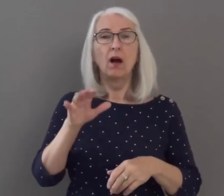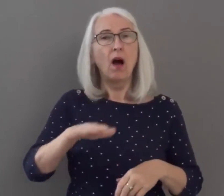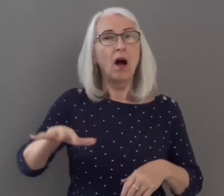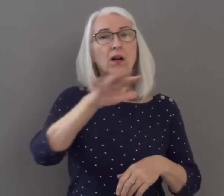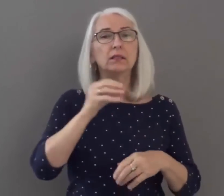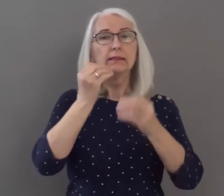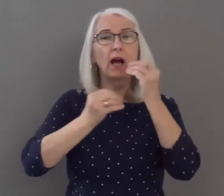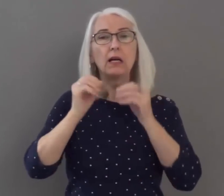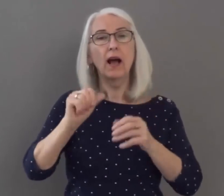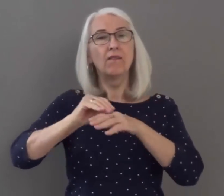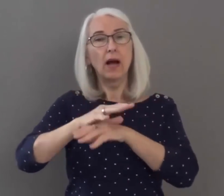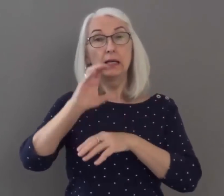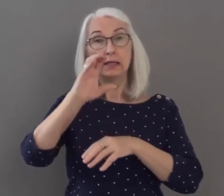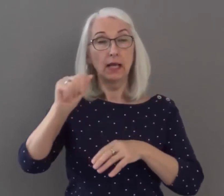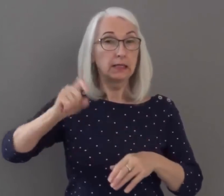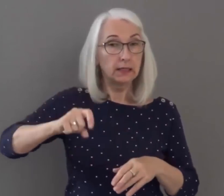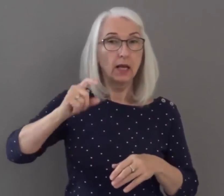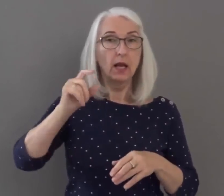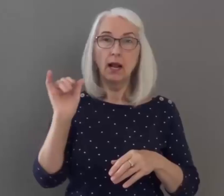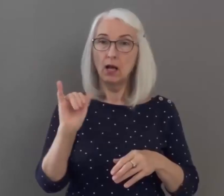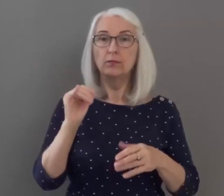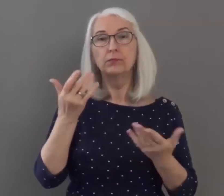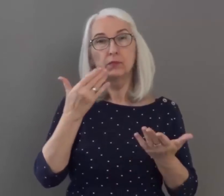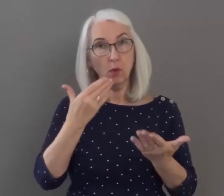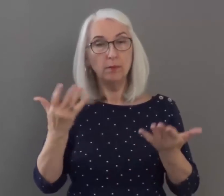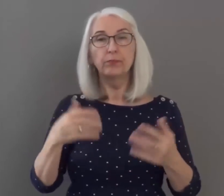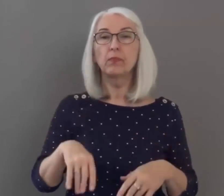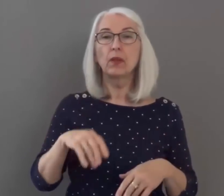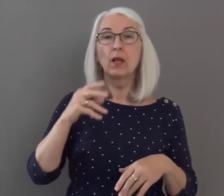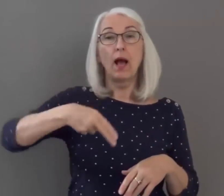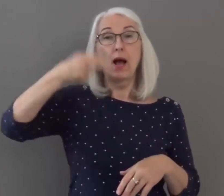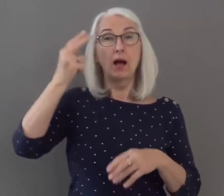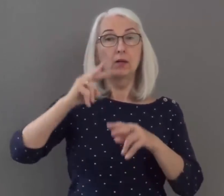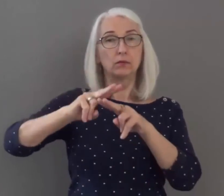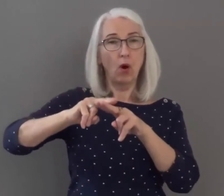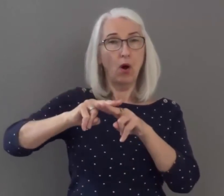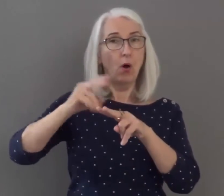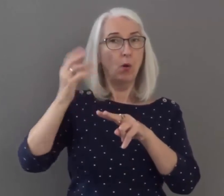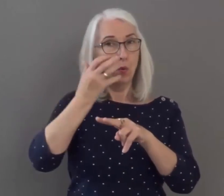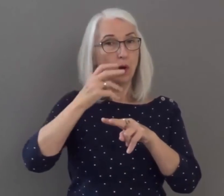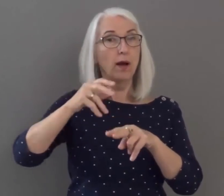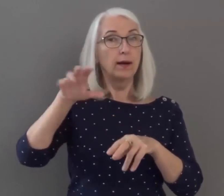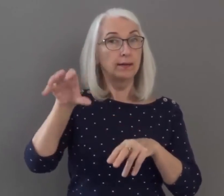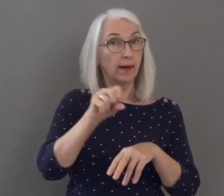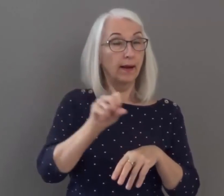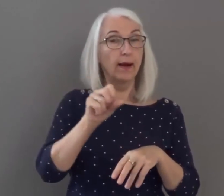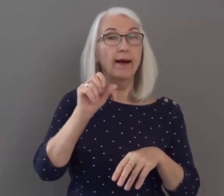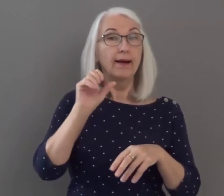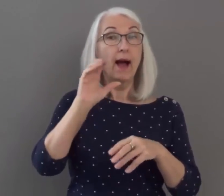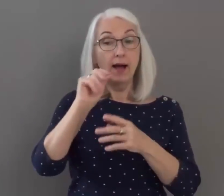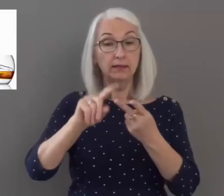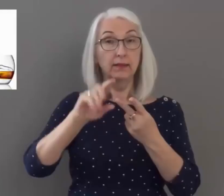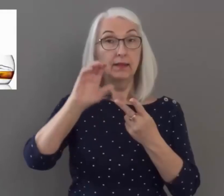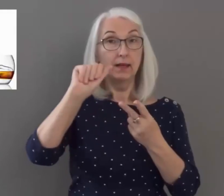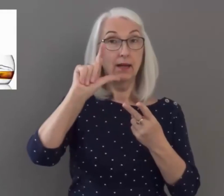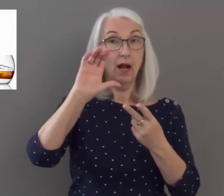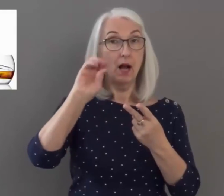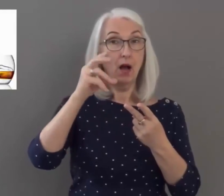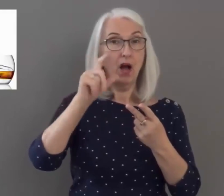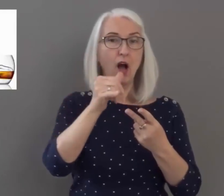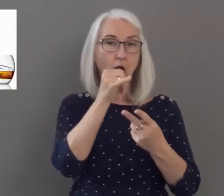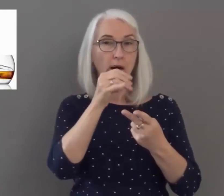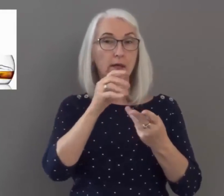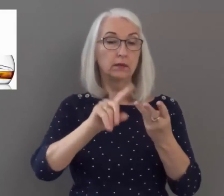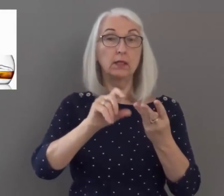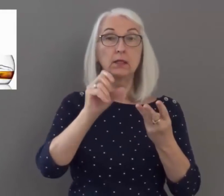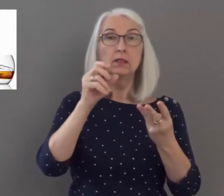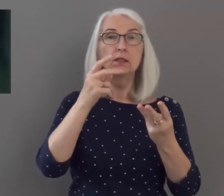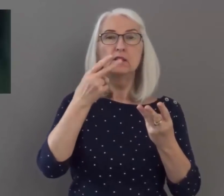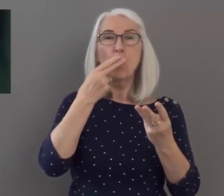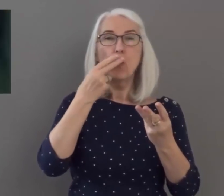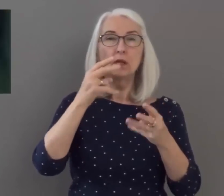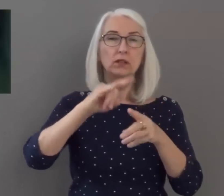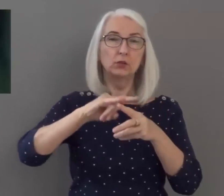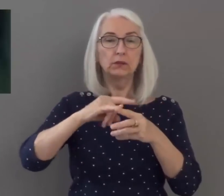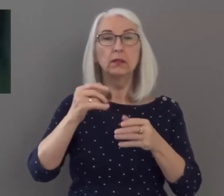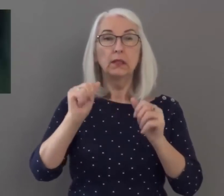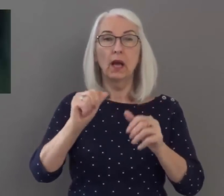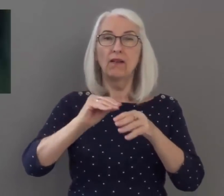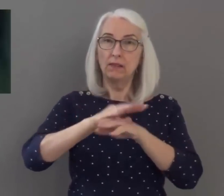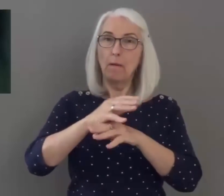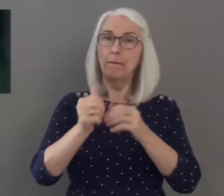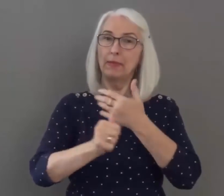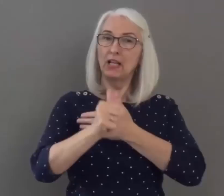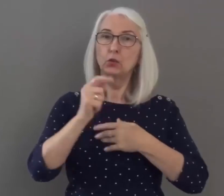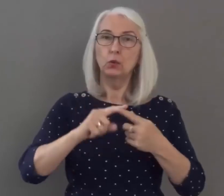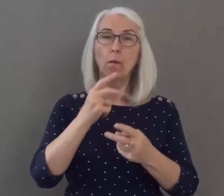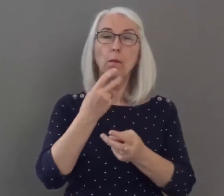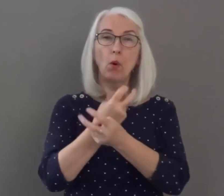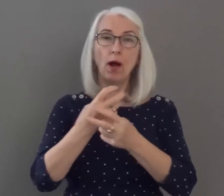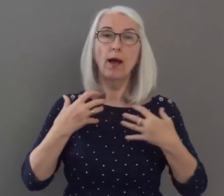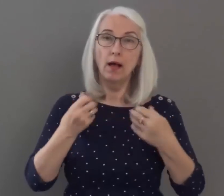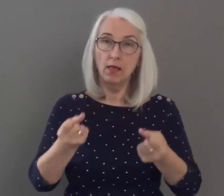The overall diet can affect calcium needs as well. High sodium intake, alcohol, and smoking can be harmful to bone health.